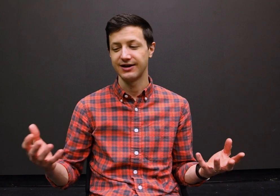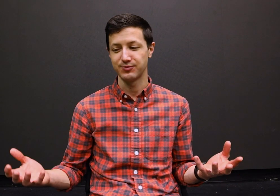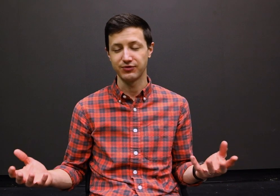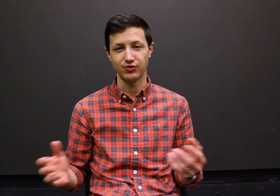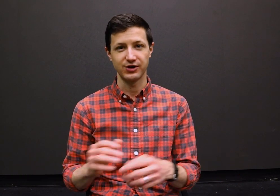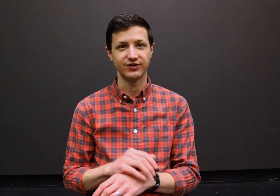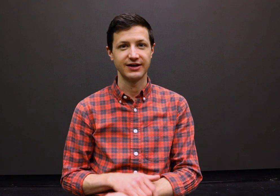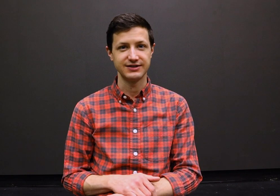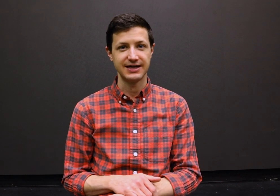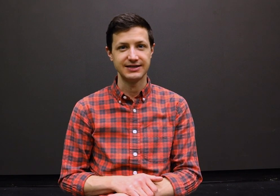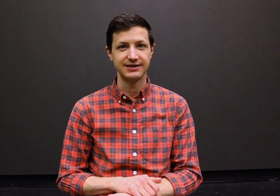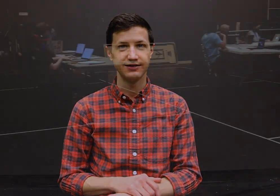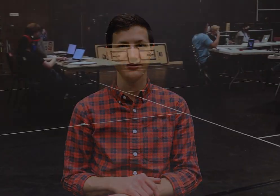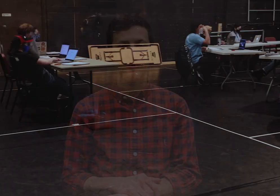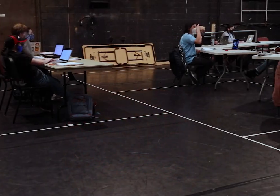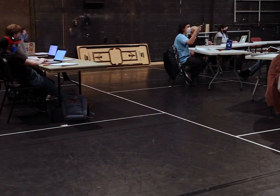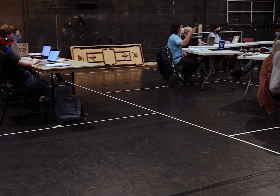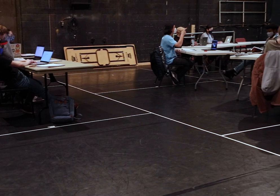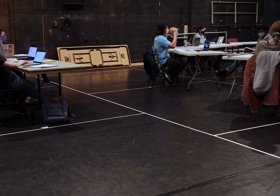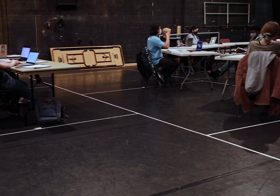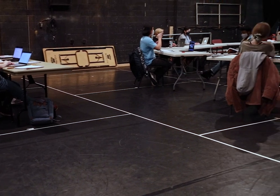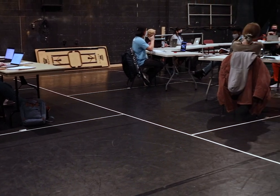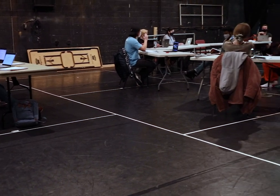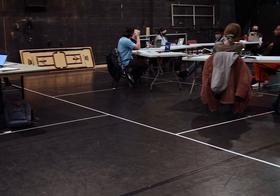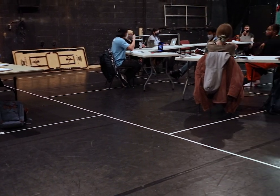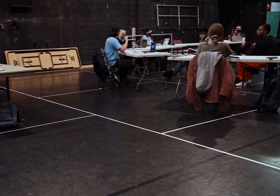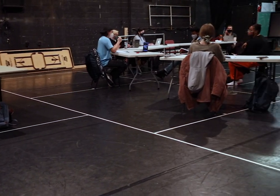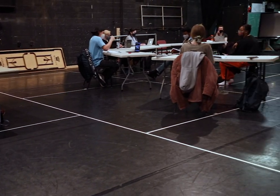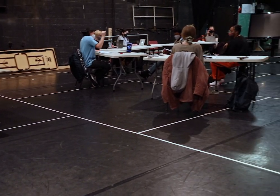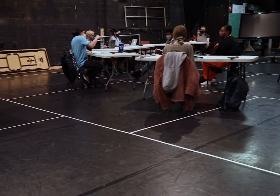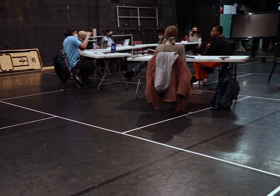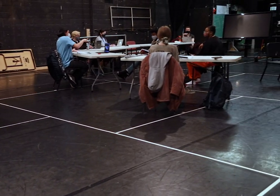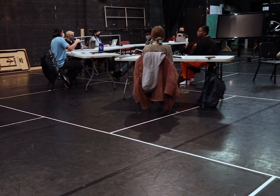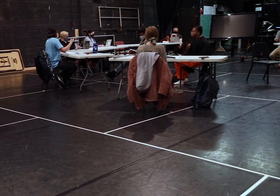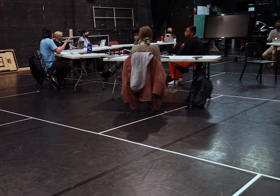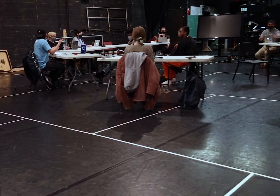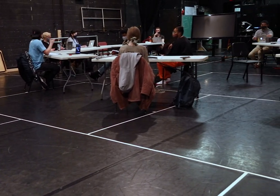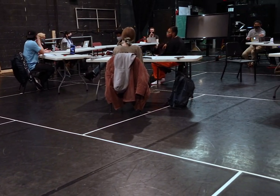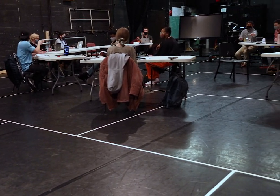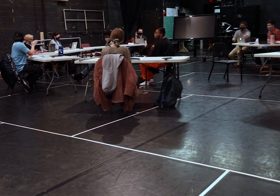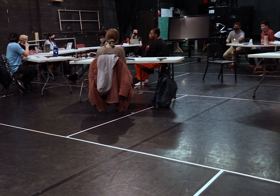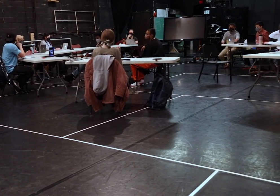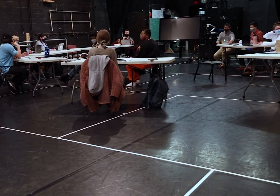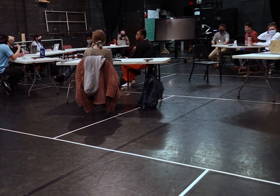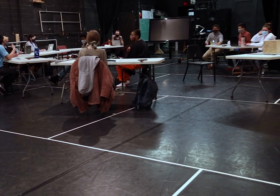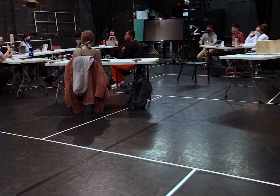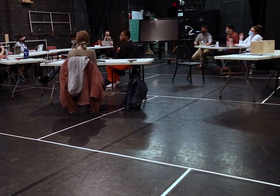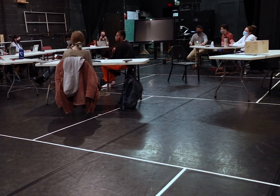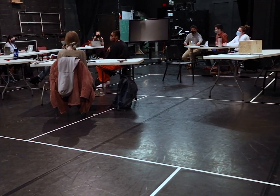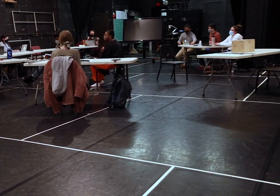the performing arts at NTID (National Technical Institute for the Deaf). One of the goals of it was to continue to bring the two programs together.